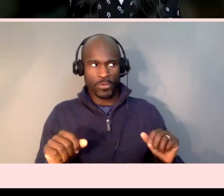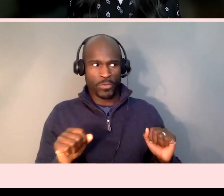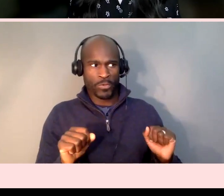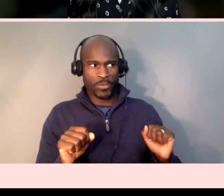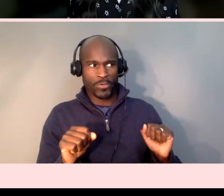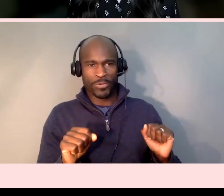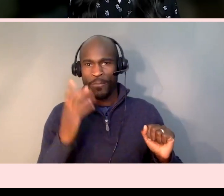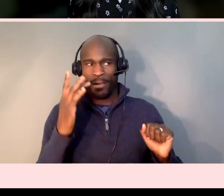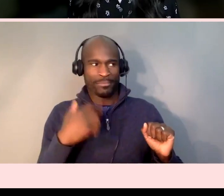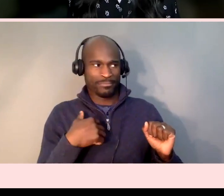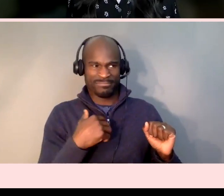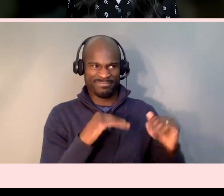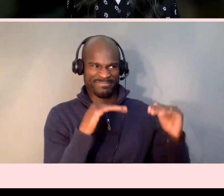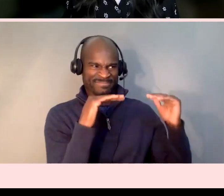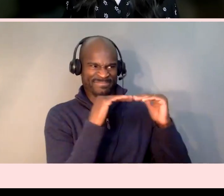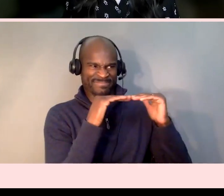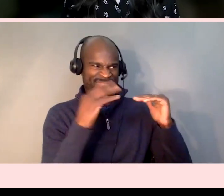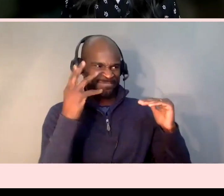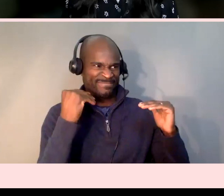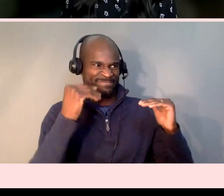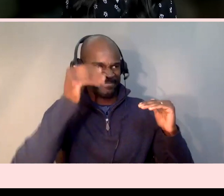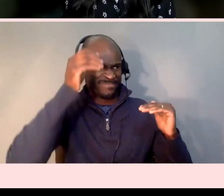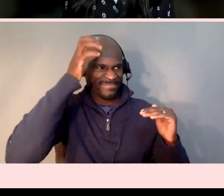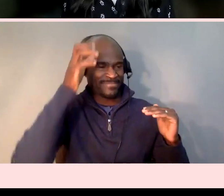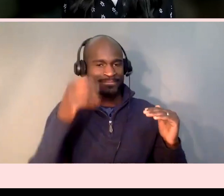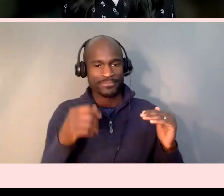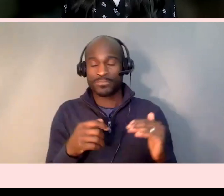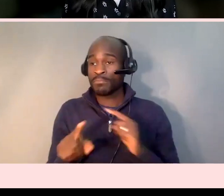um but if you stand your ground and you just explain what you need